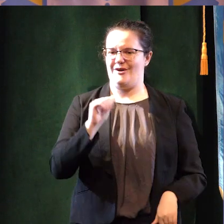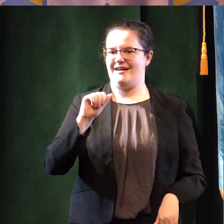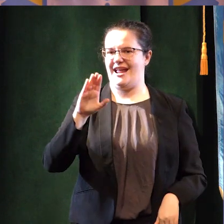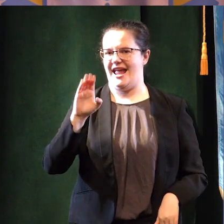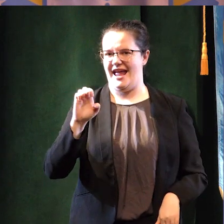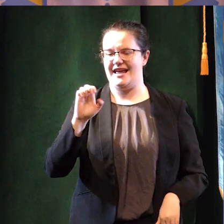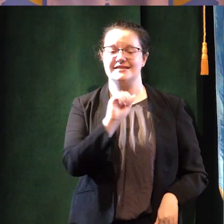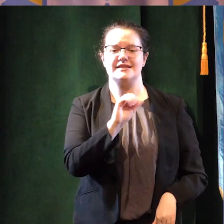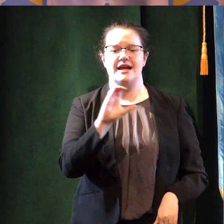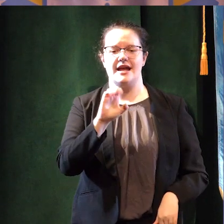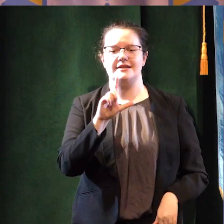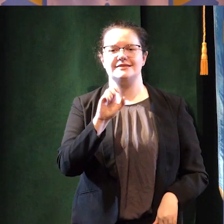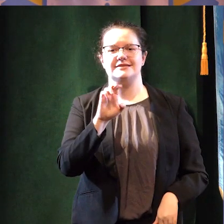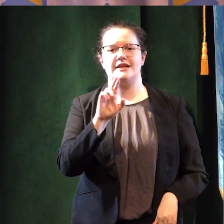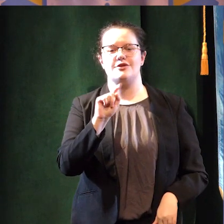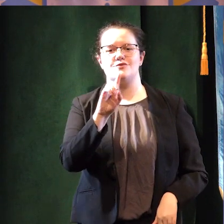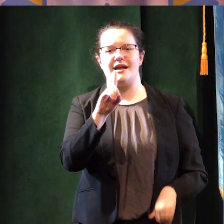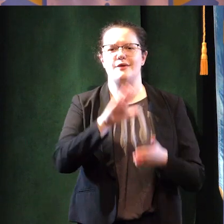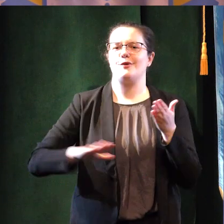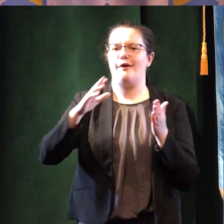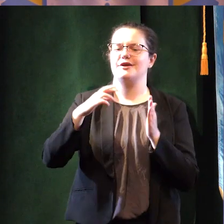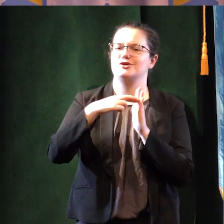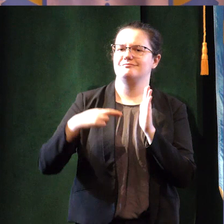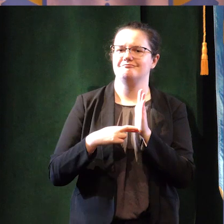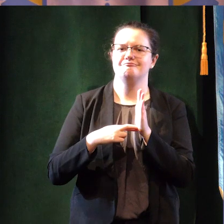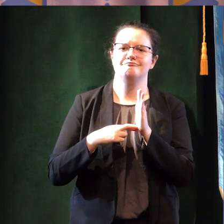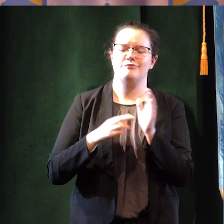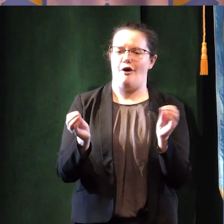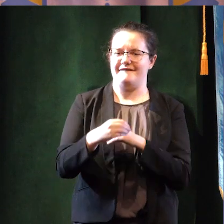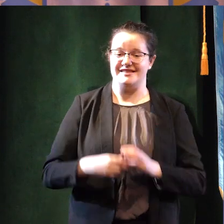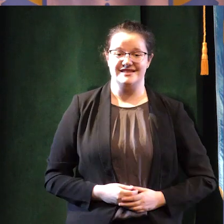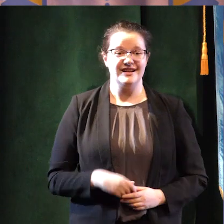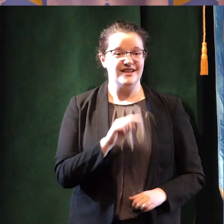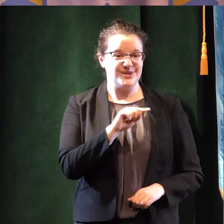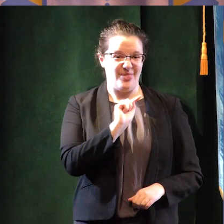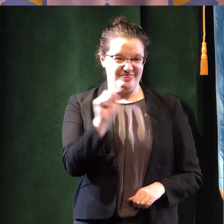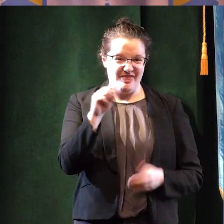enrollment office these students are actually graduating from GCC a few weeks